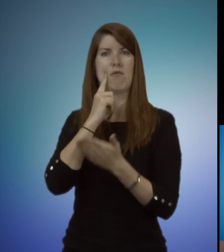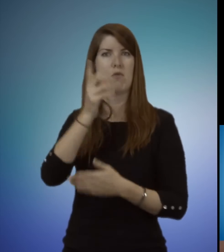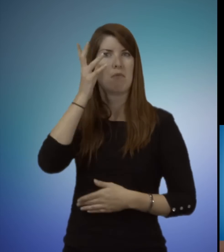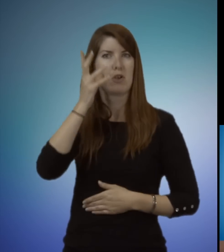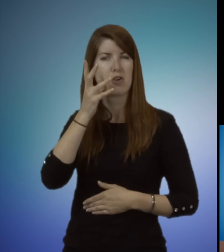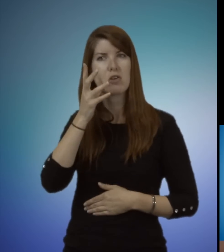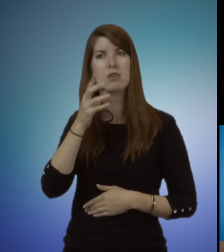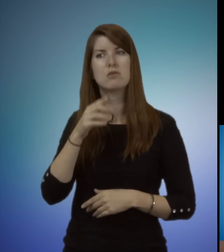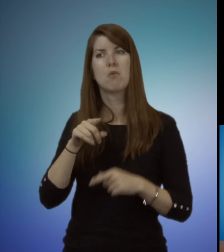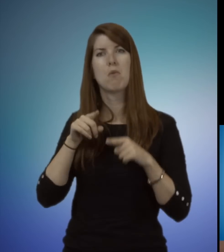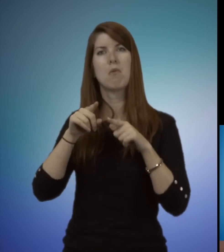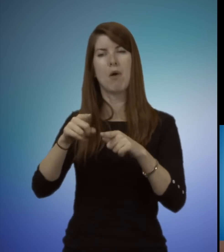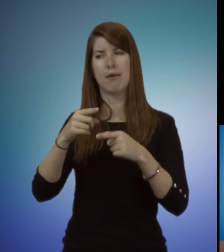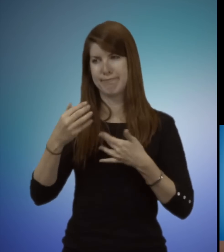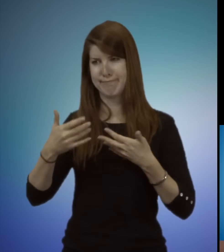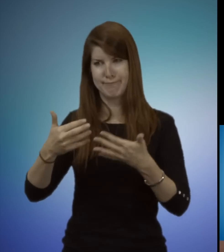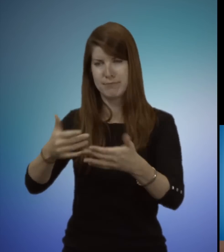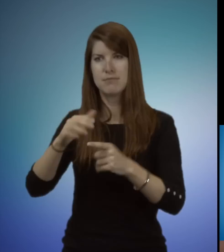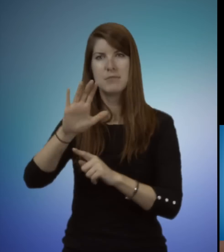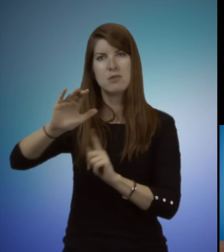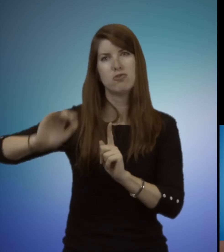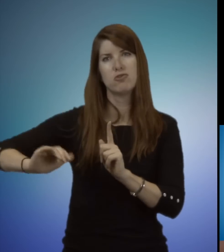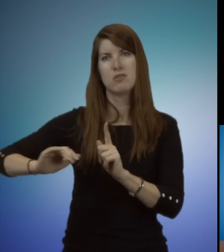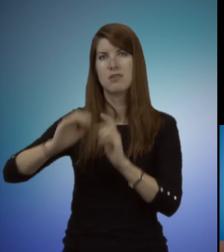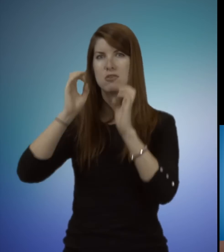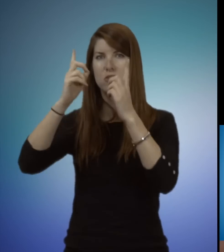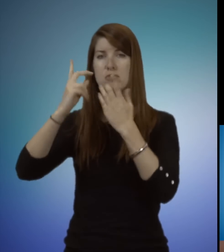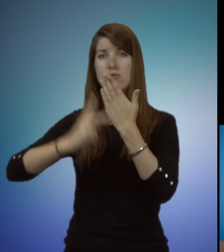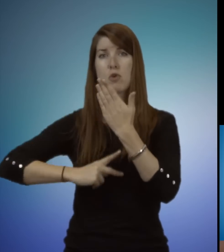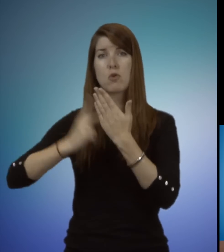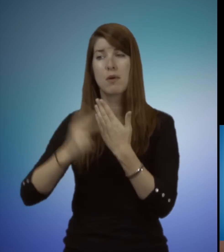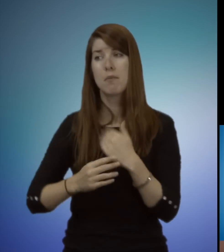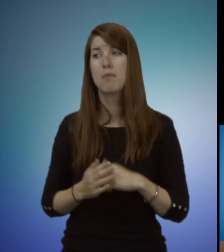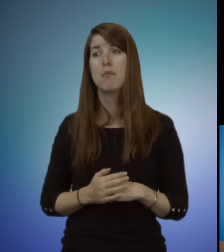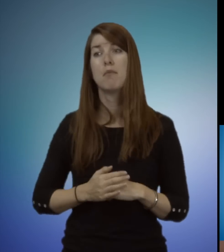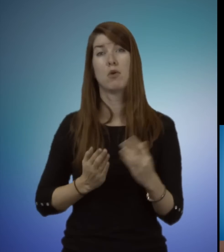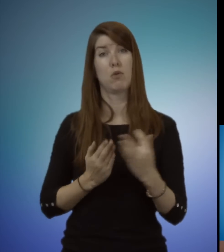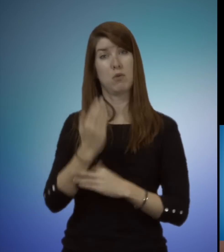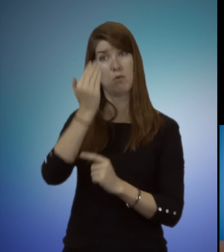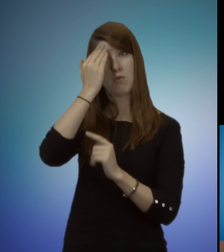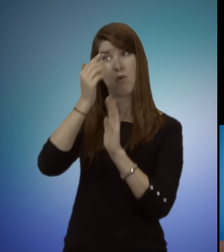as they pursue their child's education program, and by doing that, I think then you're